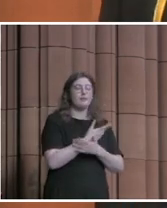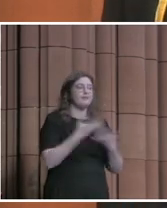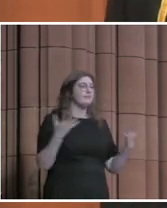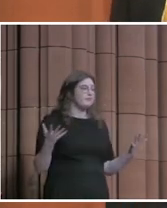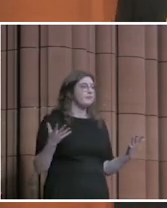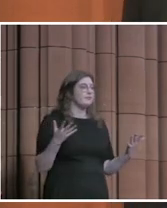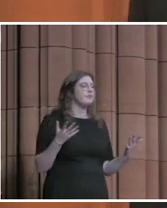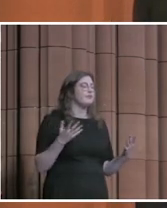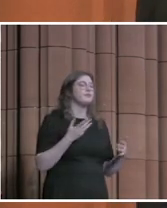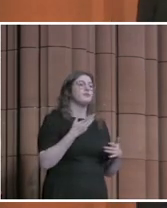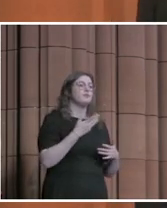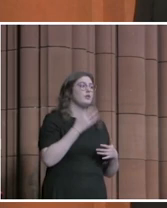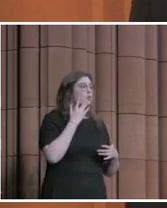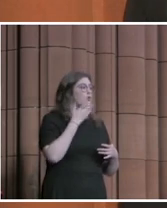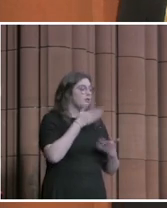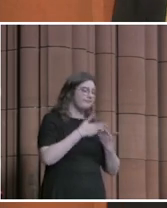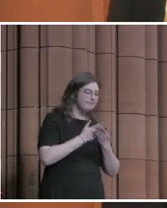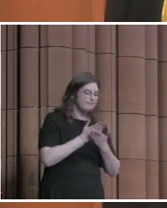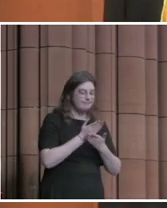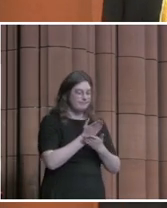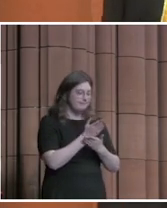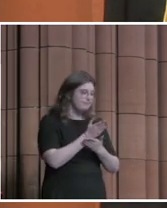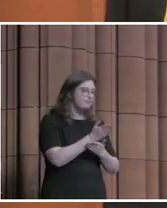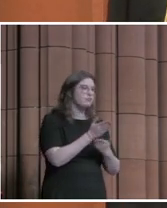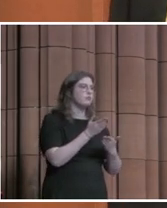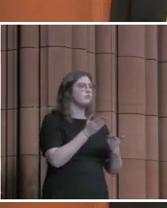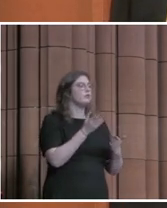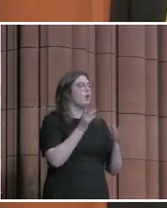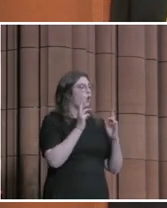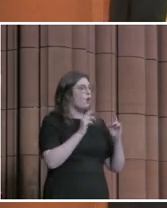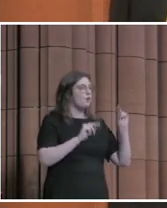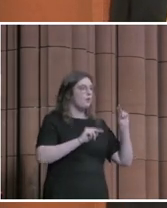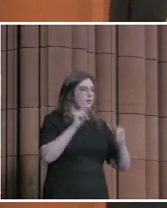And as you do so, may you always measure your success, not by the positions that you occupy,